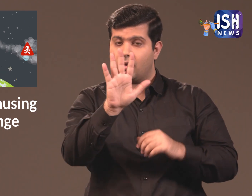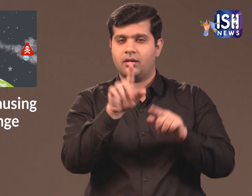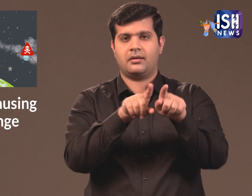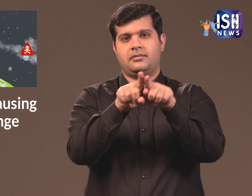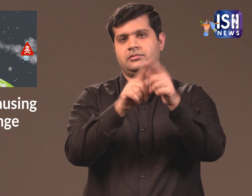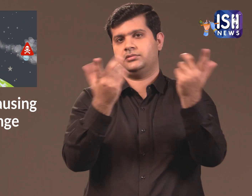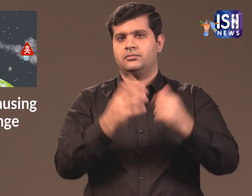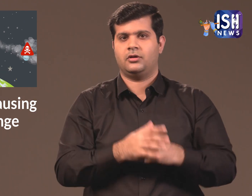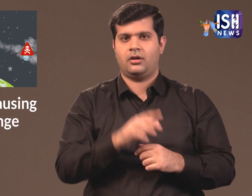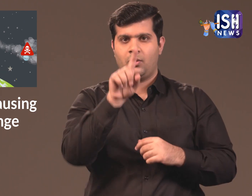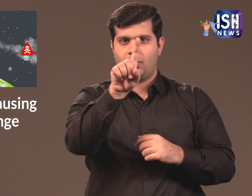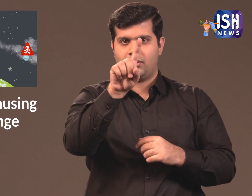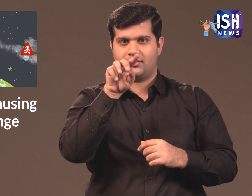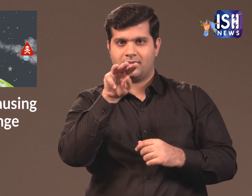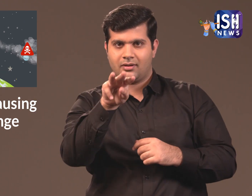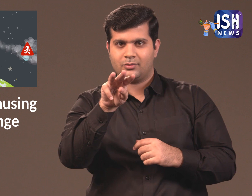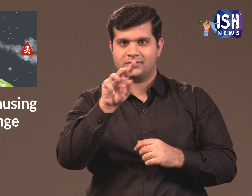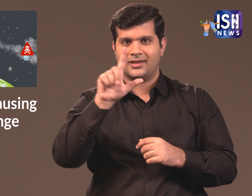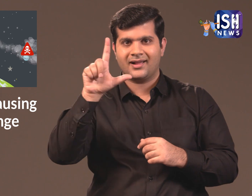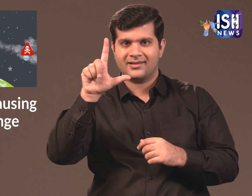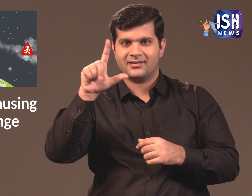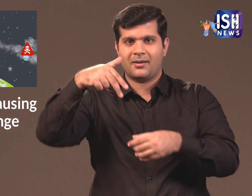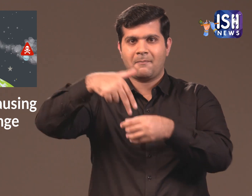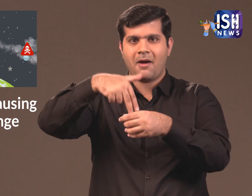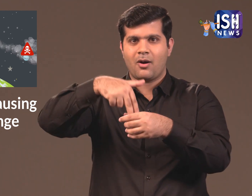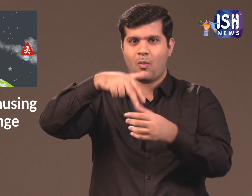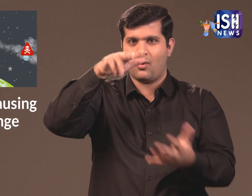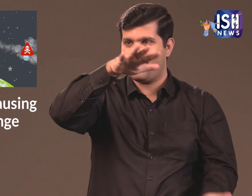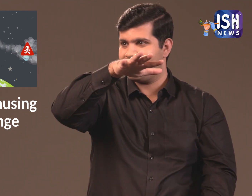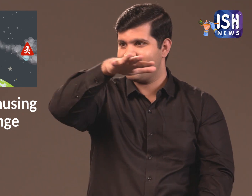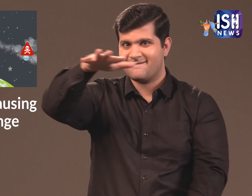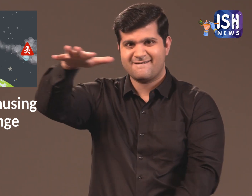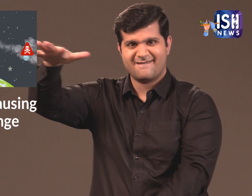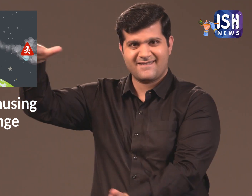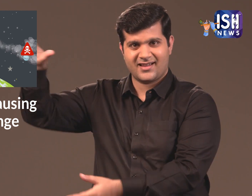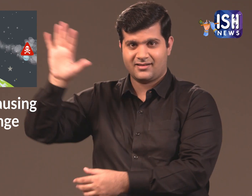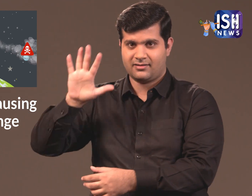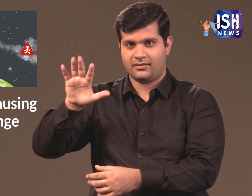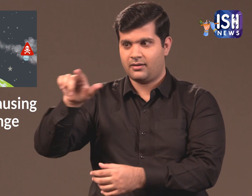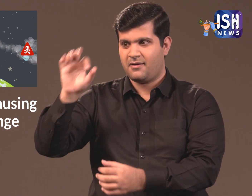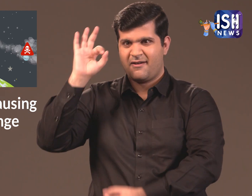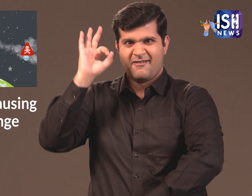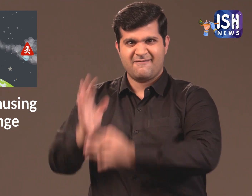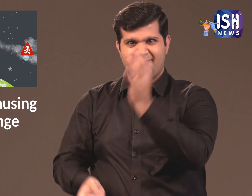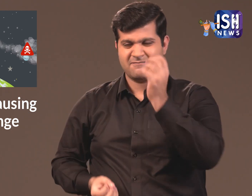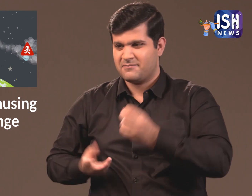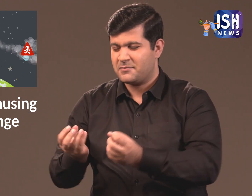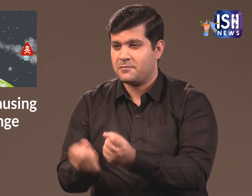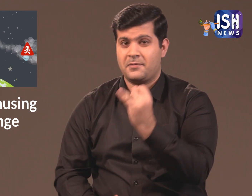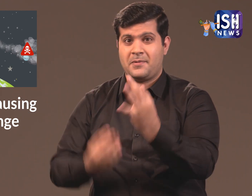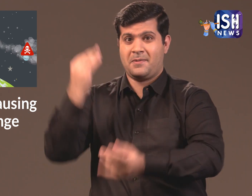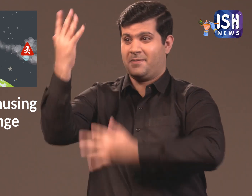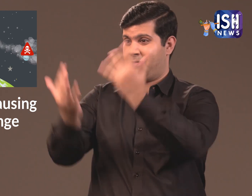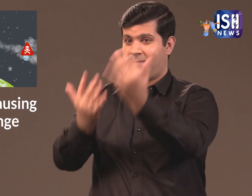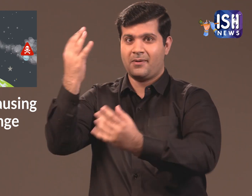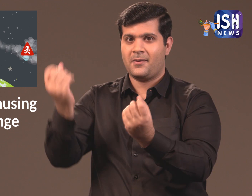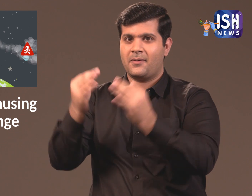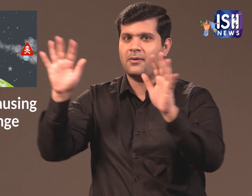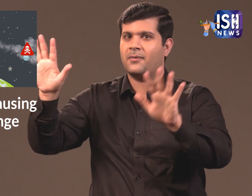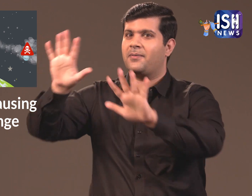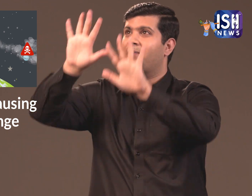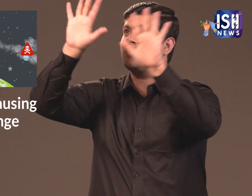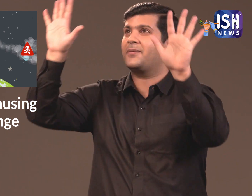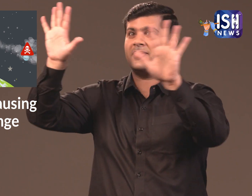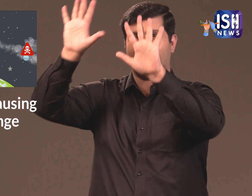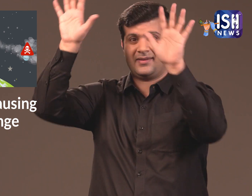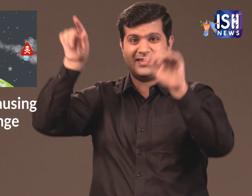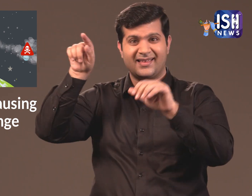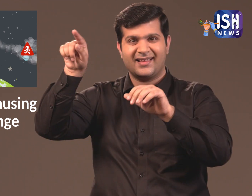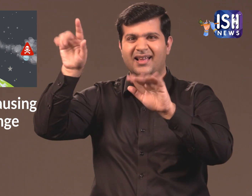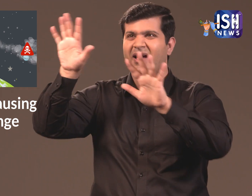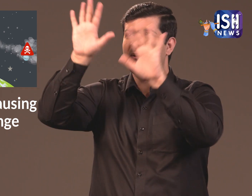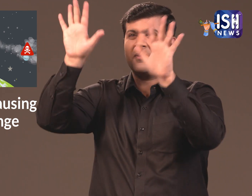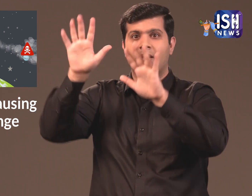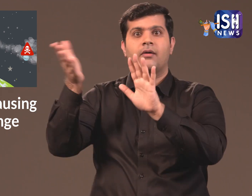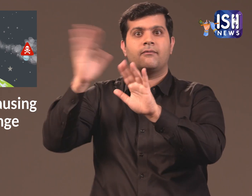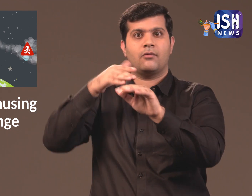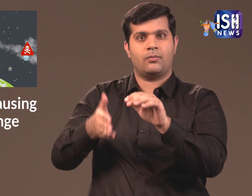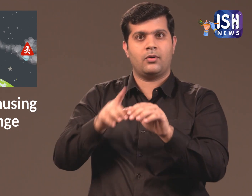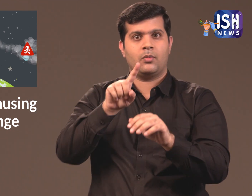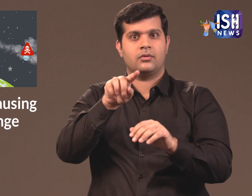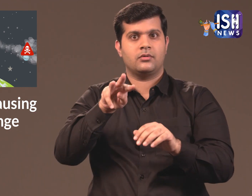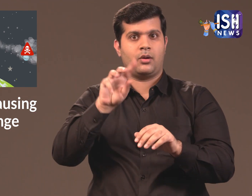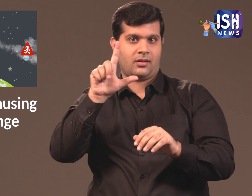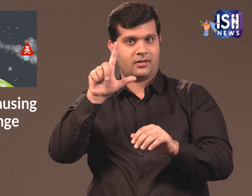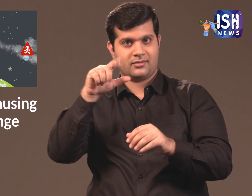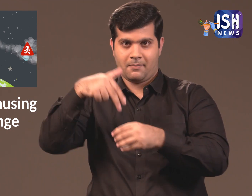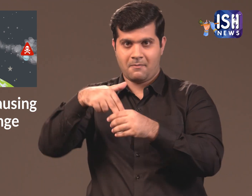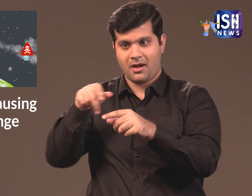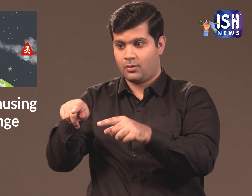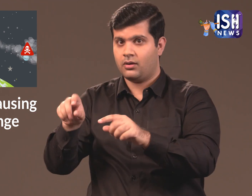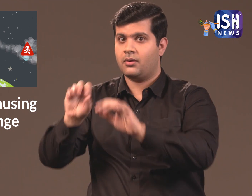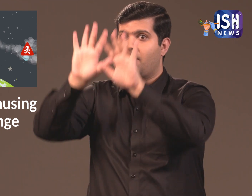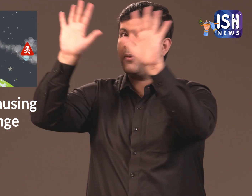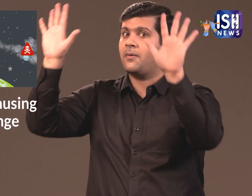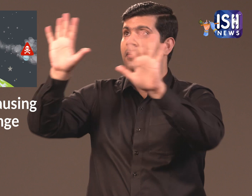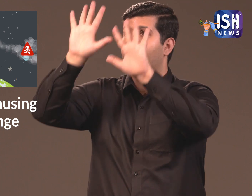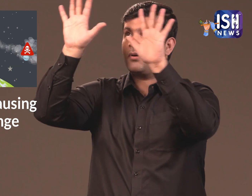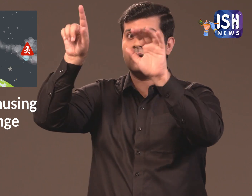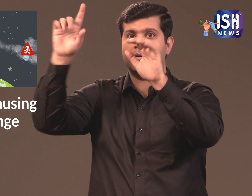For example, the burning of 1,000 litres of petrol